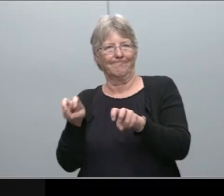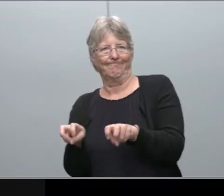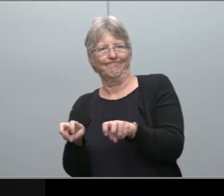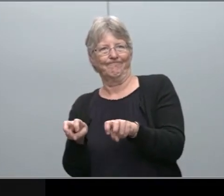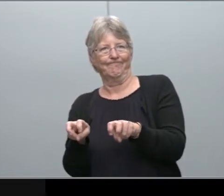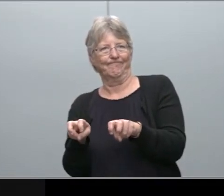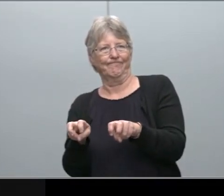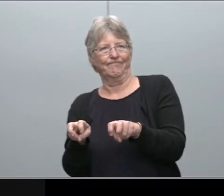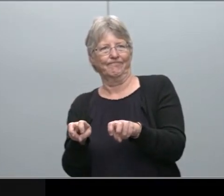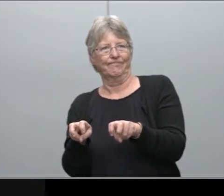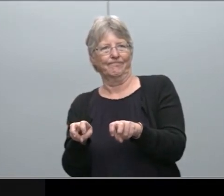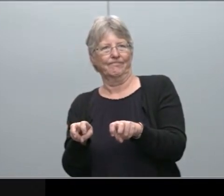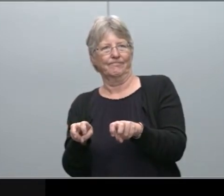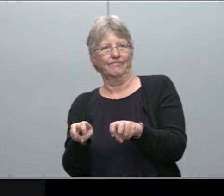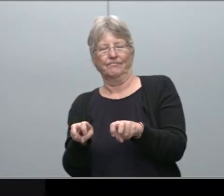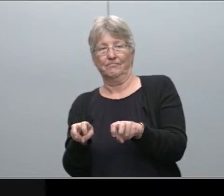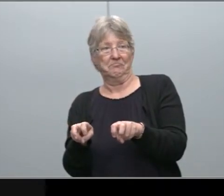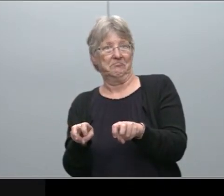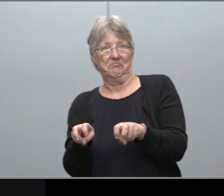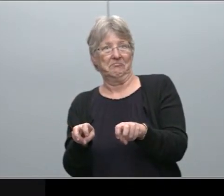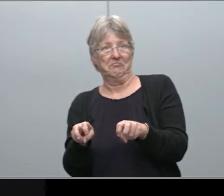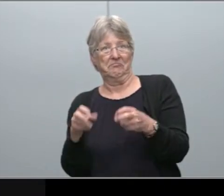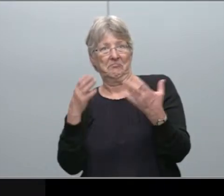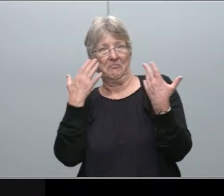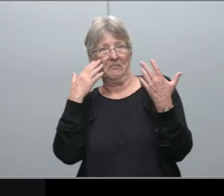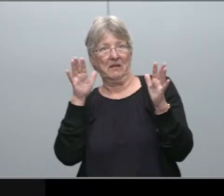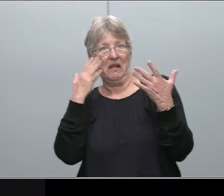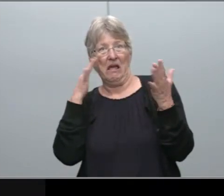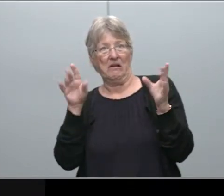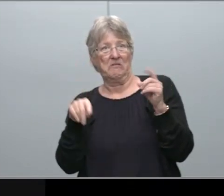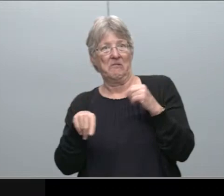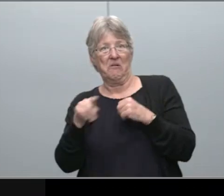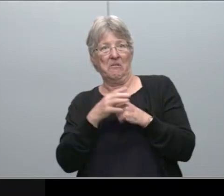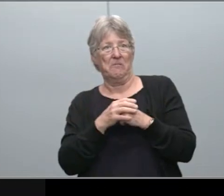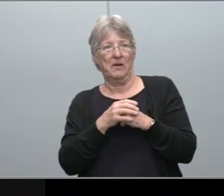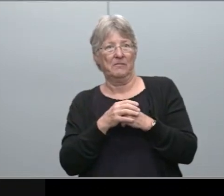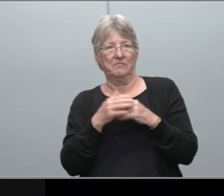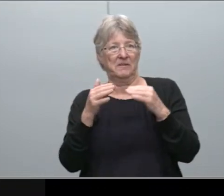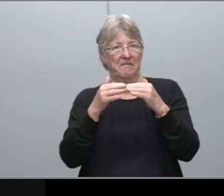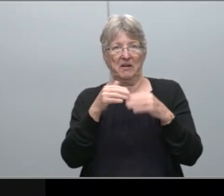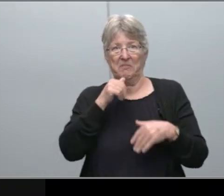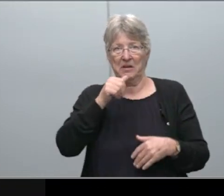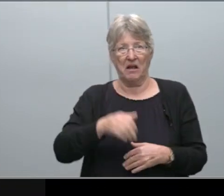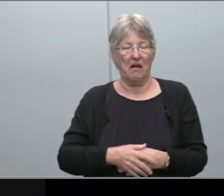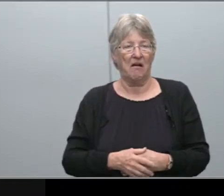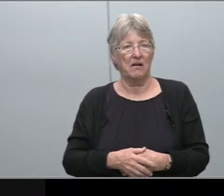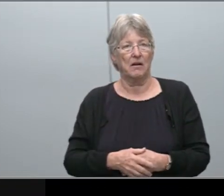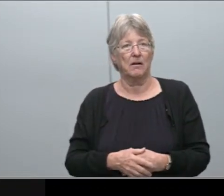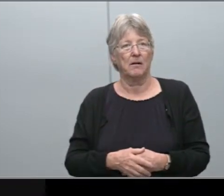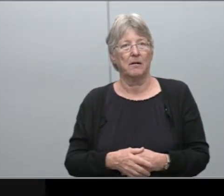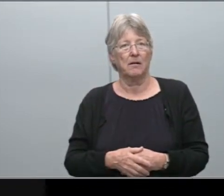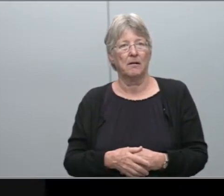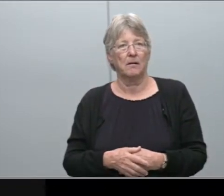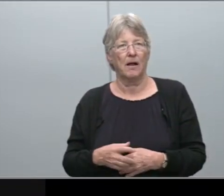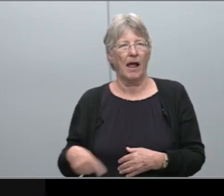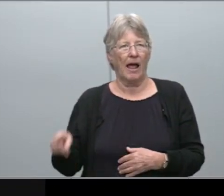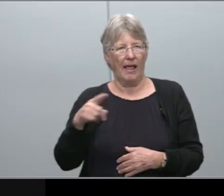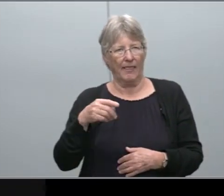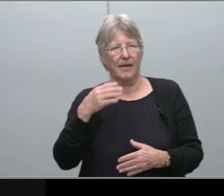Am I correct? You can all see it? Yes. - Perfect. All right. So now, addressing what practices would be most effective in addressing social-emotional learning for students?